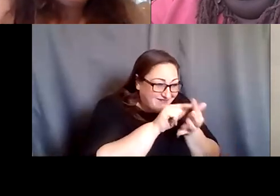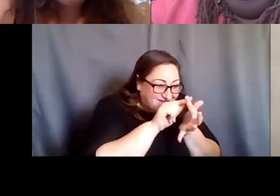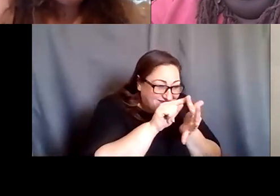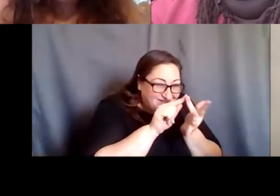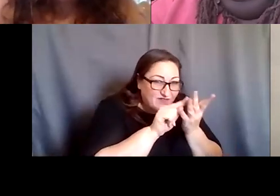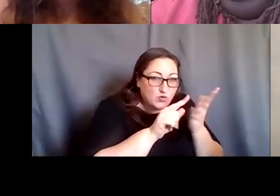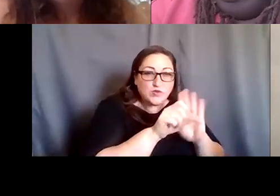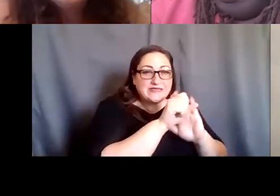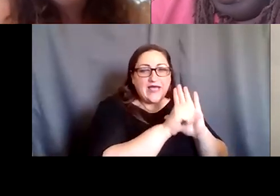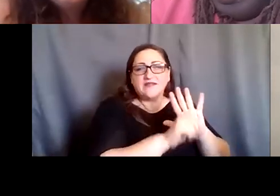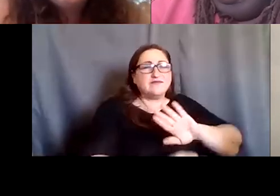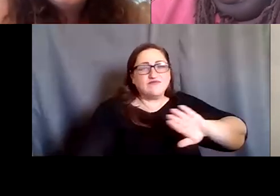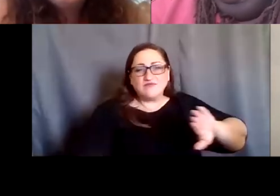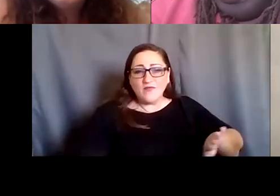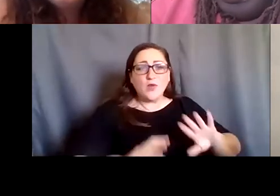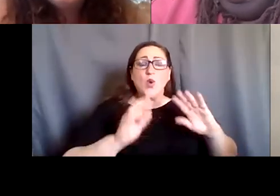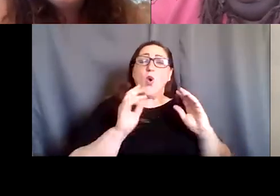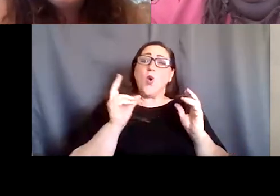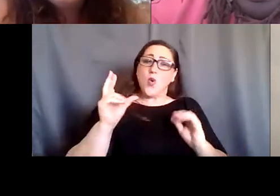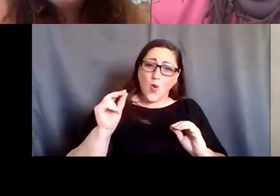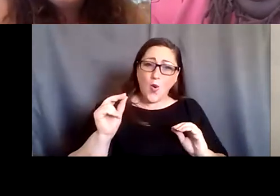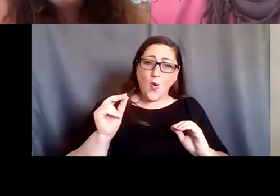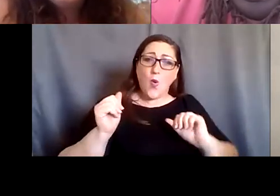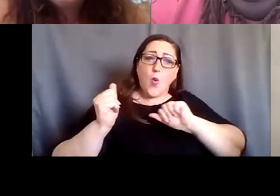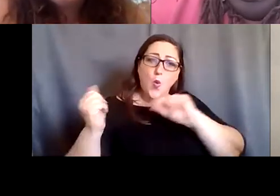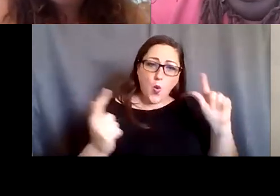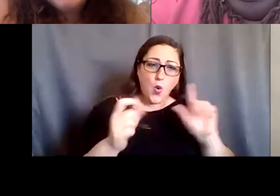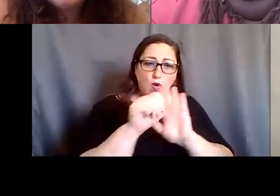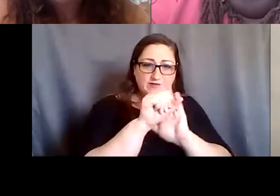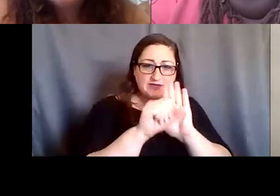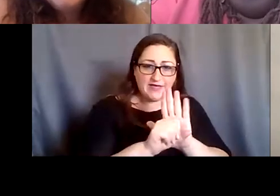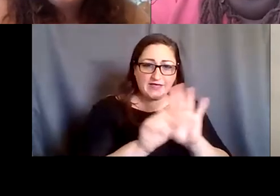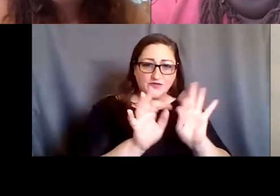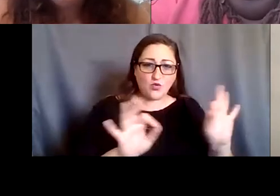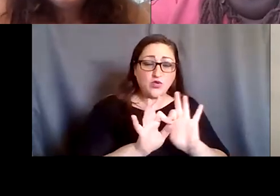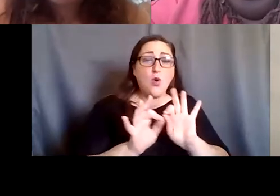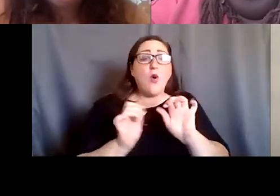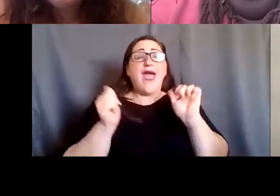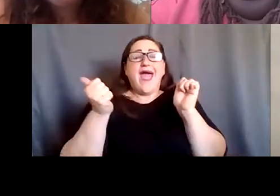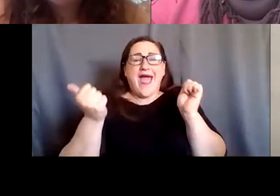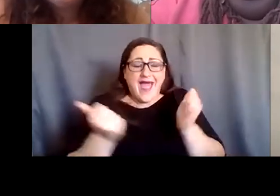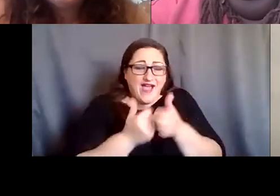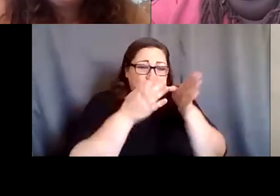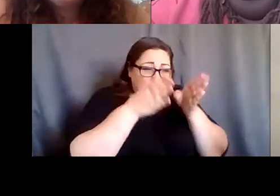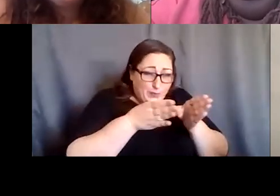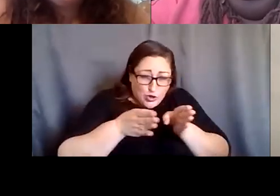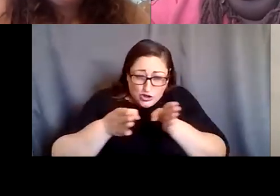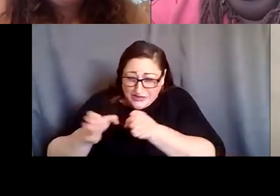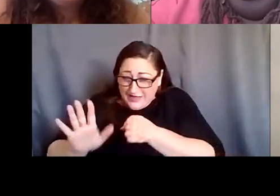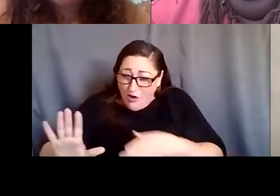And your vote matters no matter what state you’re in or whether or not you’re in a city or a rural area, and we really have to start thinking of it as a whole.